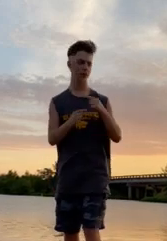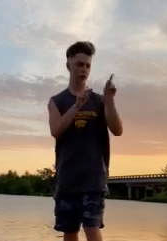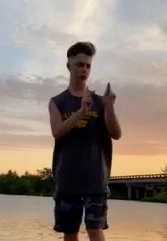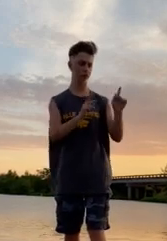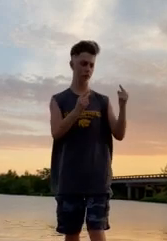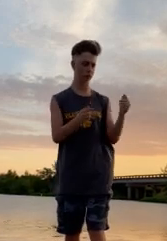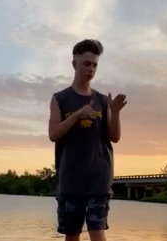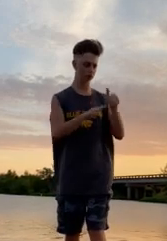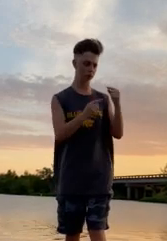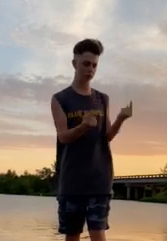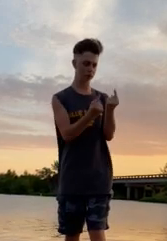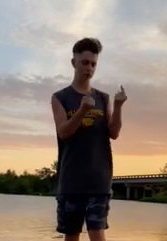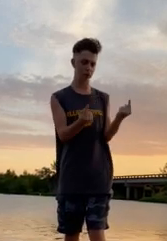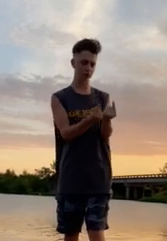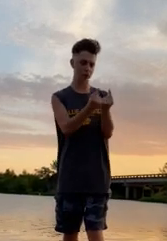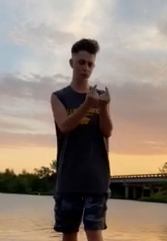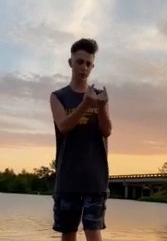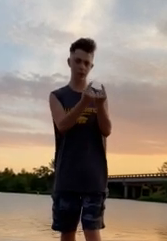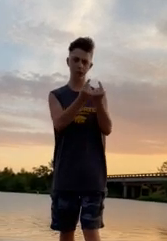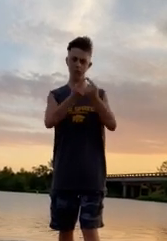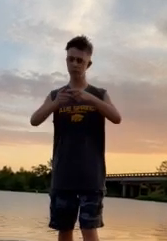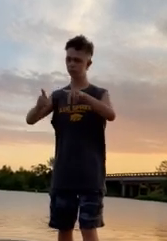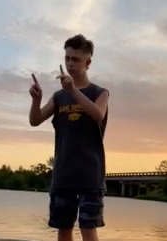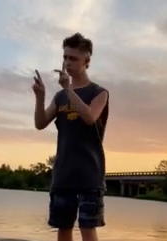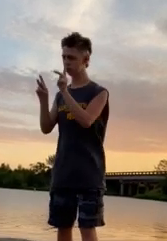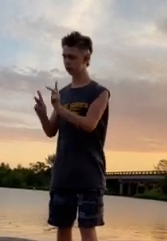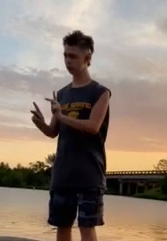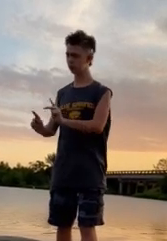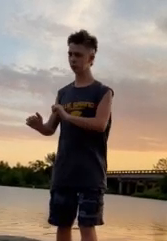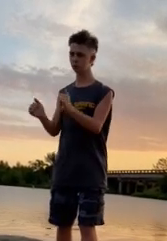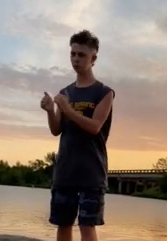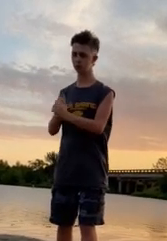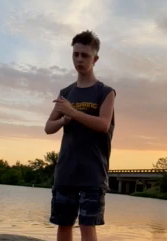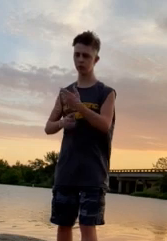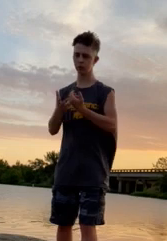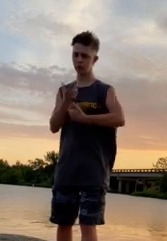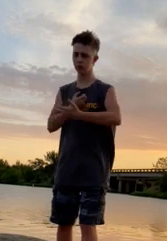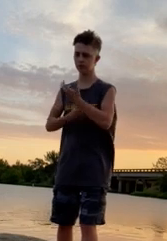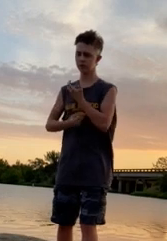To the one walking wounded And to the one with regret